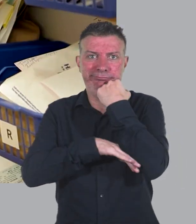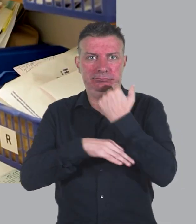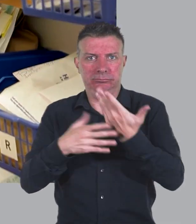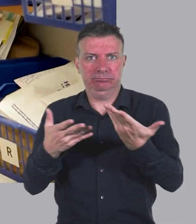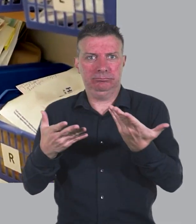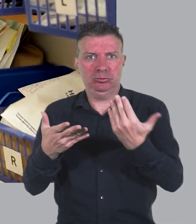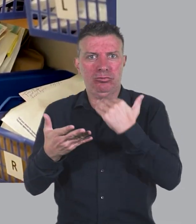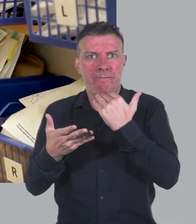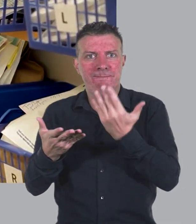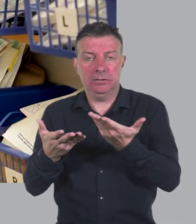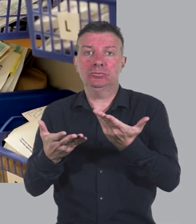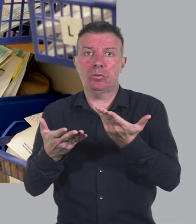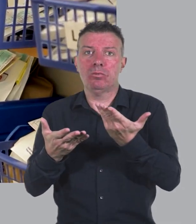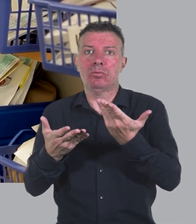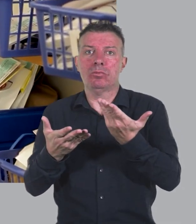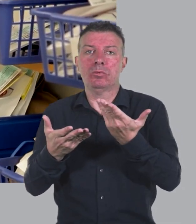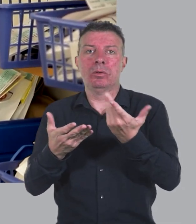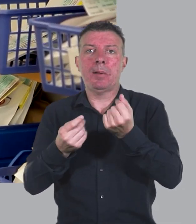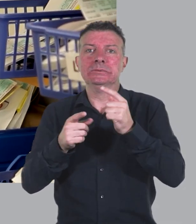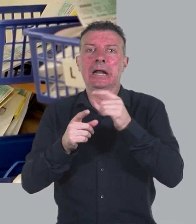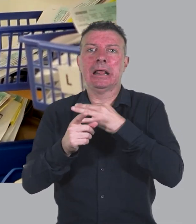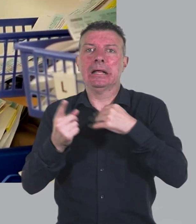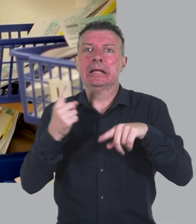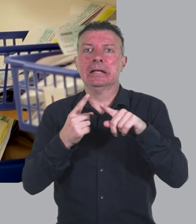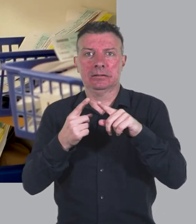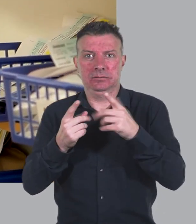In most clinics, the major out-of-pocket costs